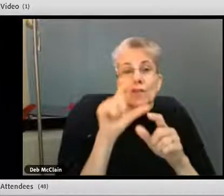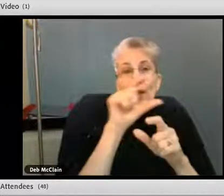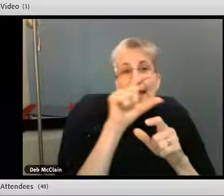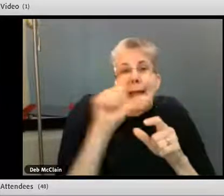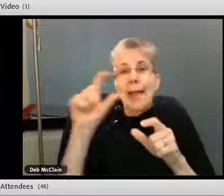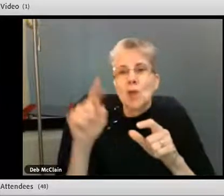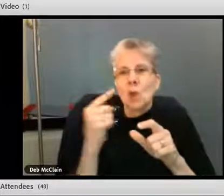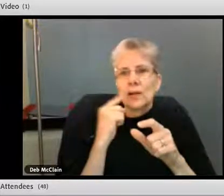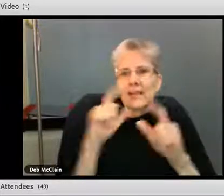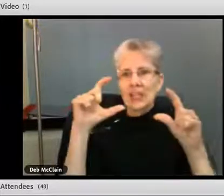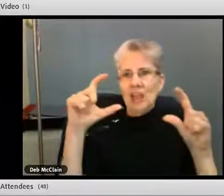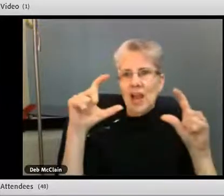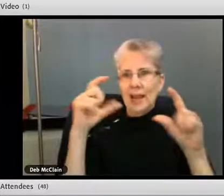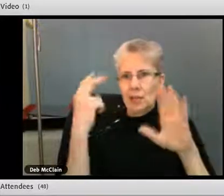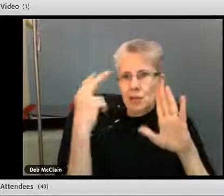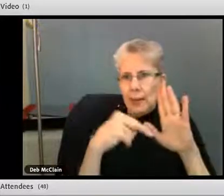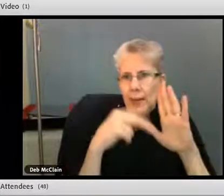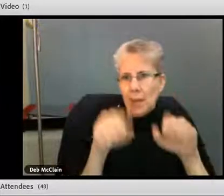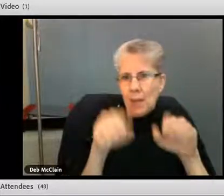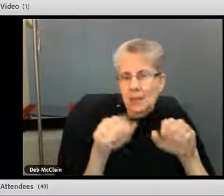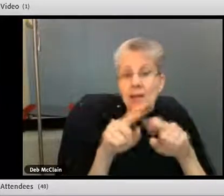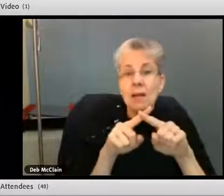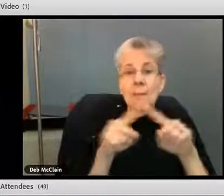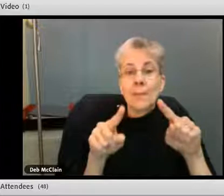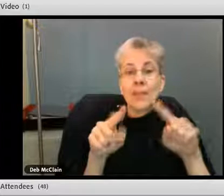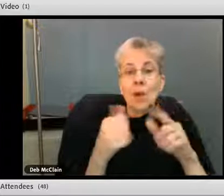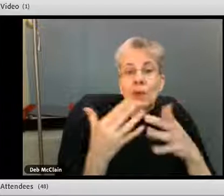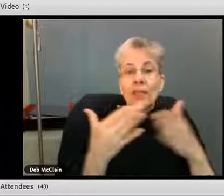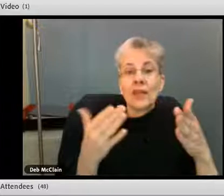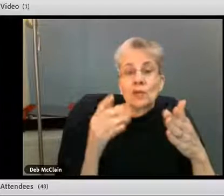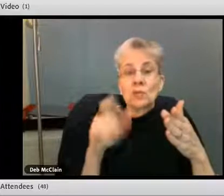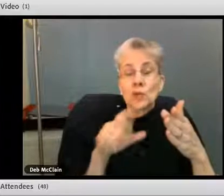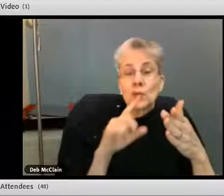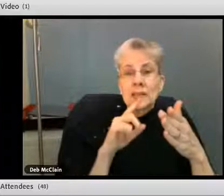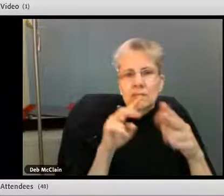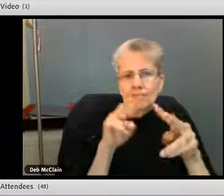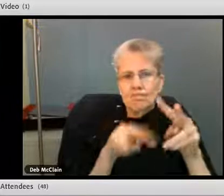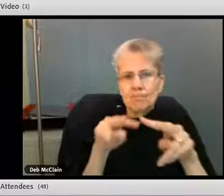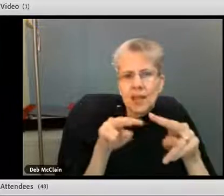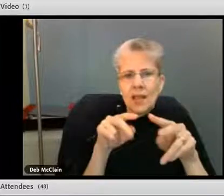The other thing is to look carefully. This one actually -- I don't know what's wrong with the font,